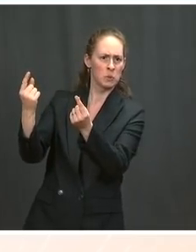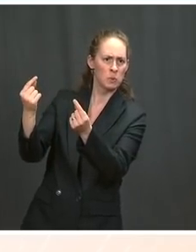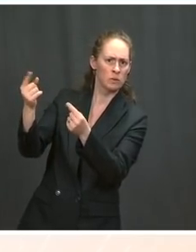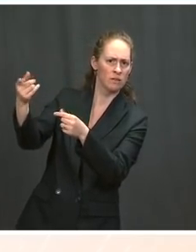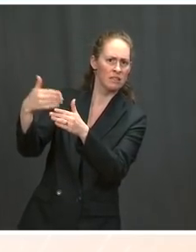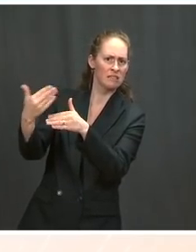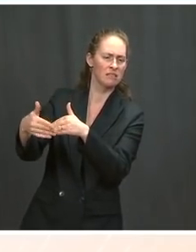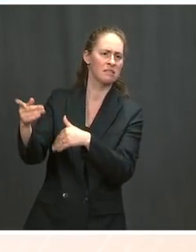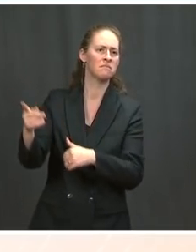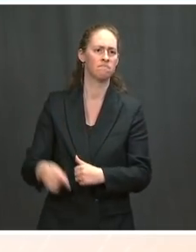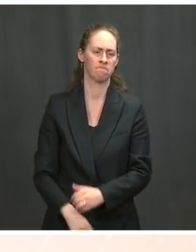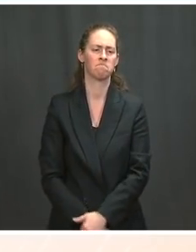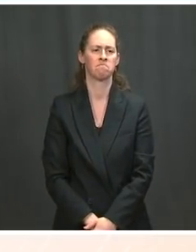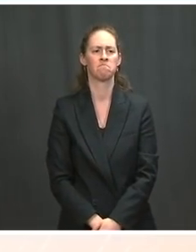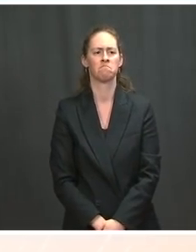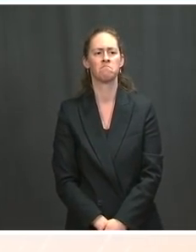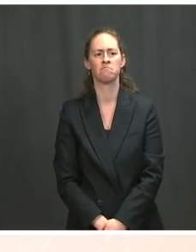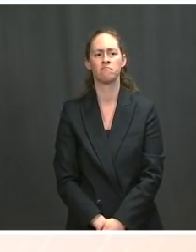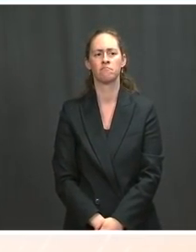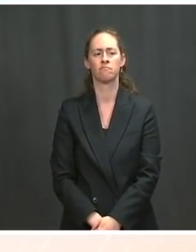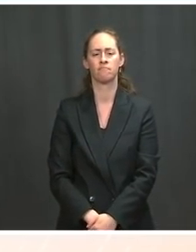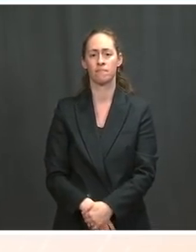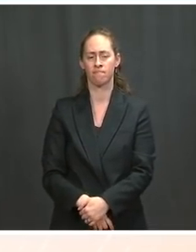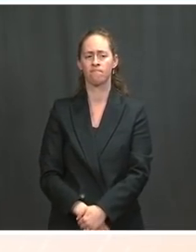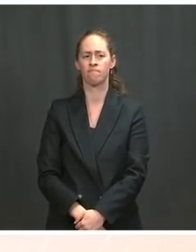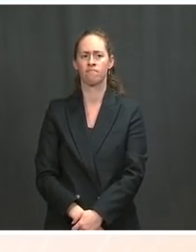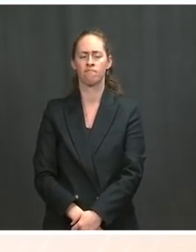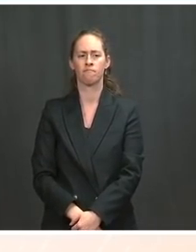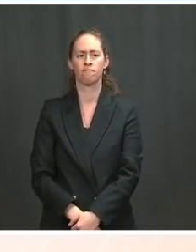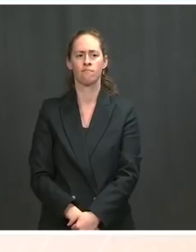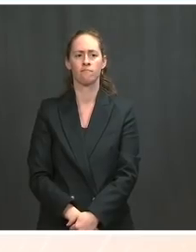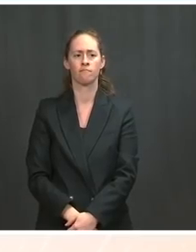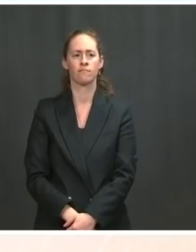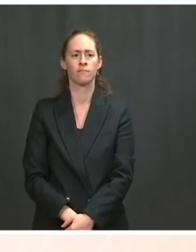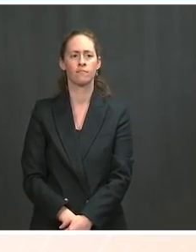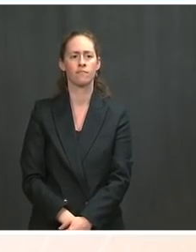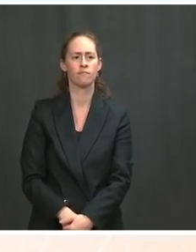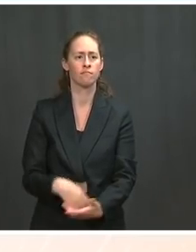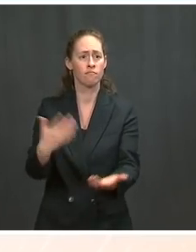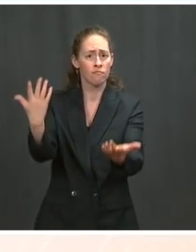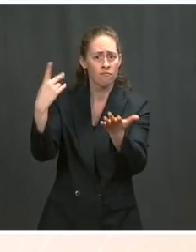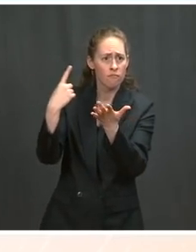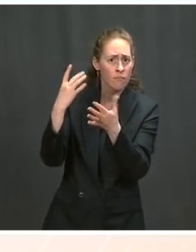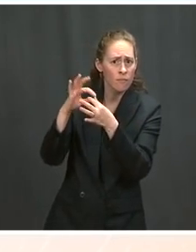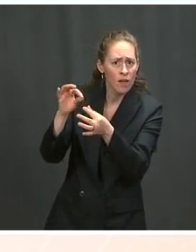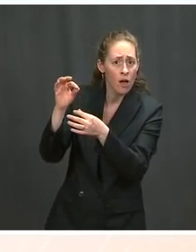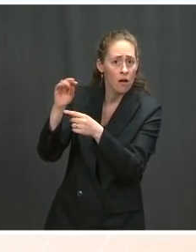The Press: Is that on the table? Is there any discussion about Nord Stream 2 or ? Ms. Psaki: We're just not quite -- quite there yet. Go ahead.